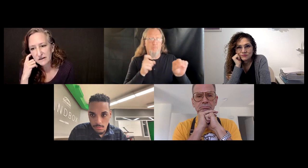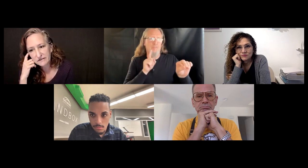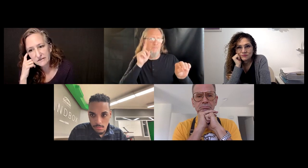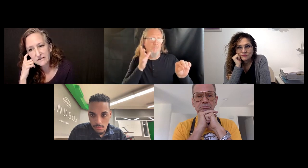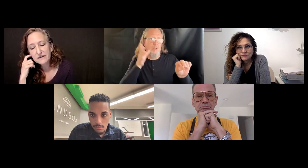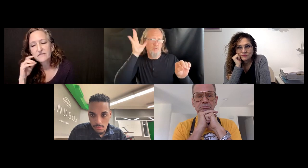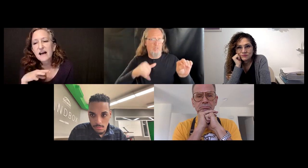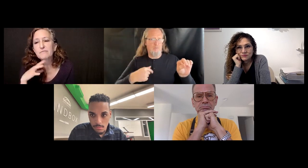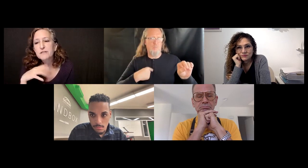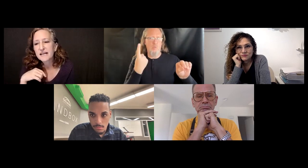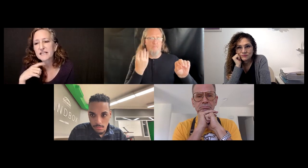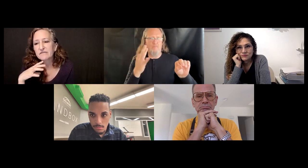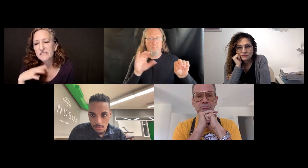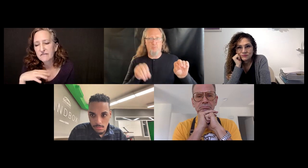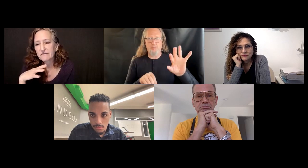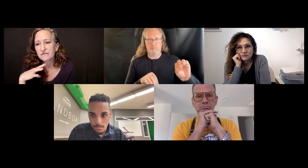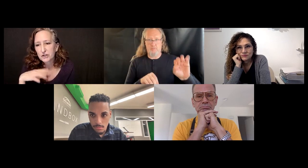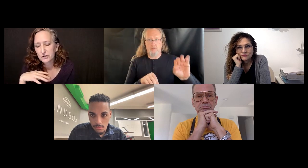So 5% of deaf people were born to deaf families.